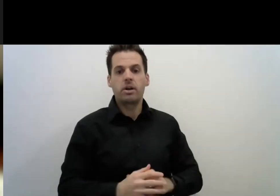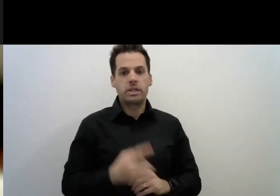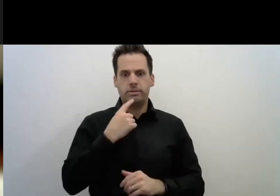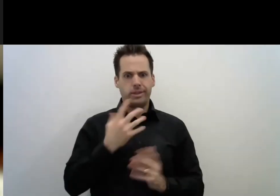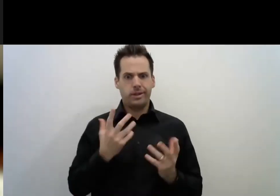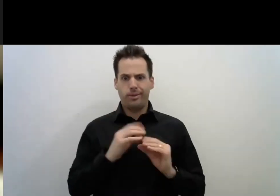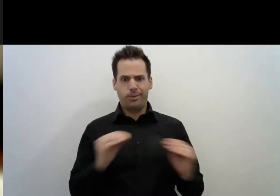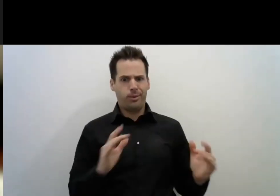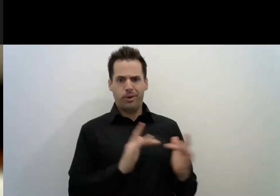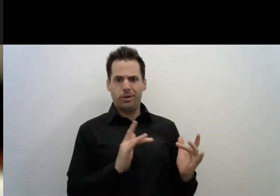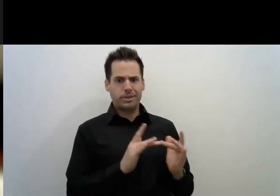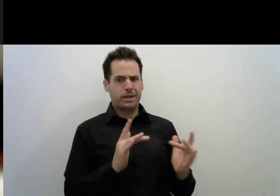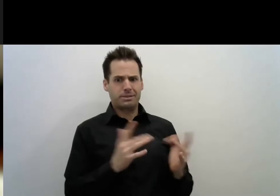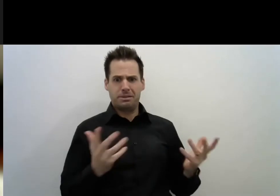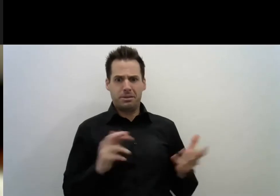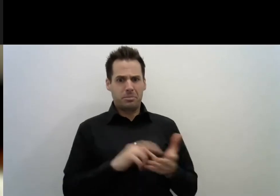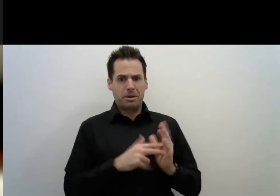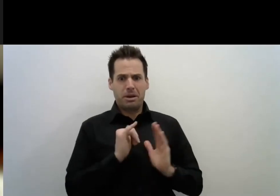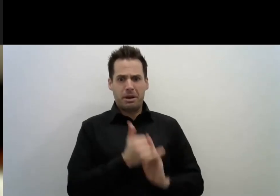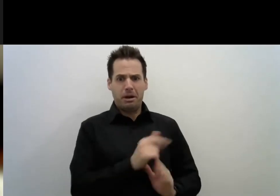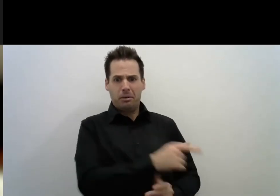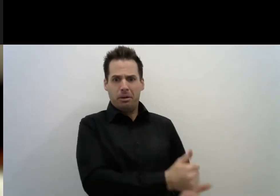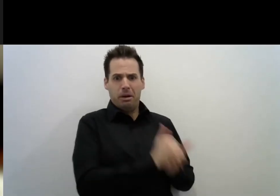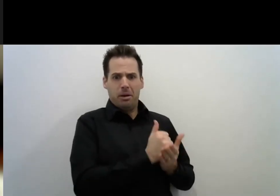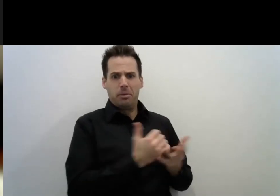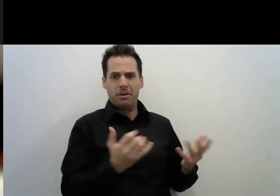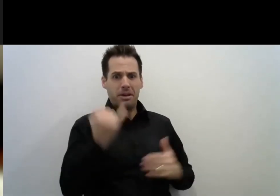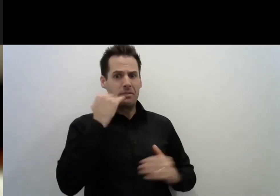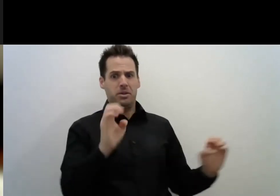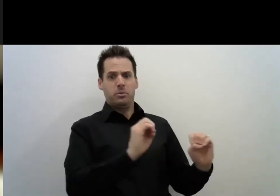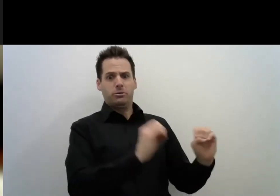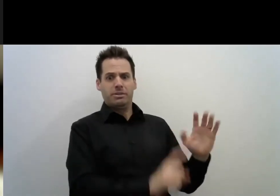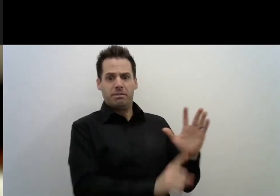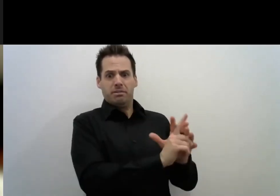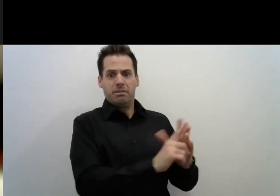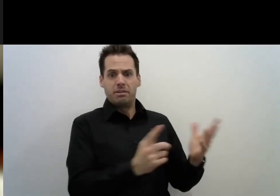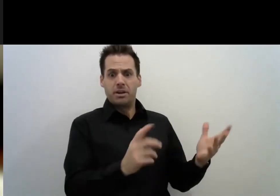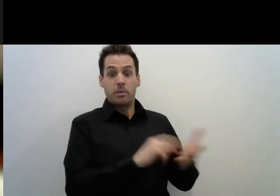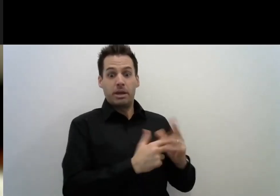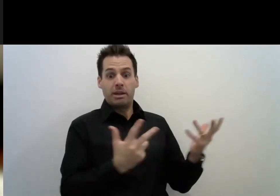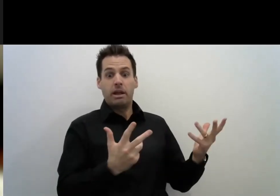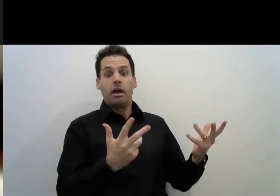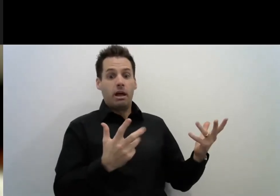me under this scenario and in case of an emergency there would be a delay in him assisting me to